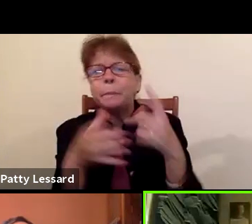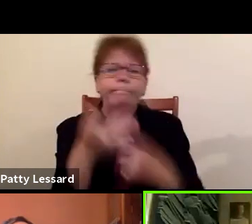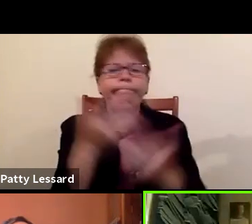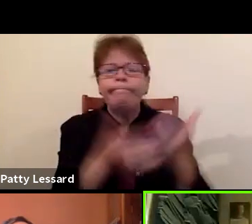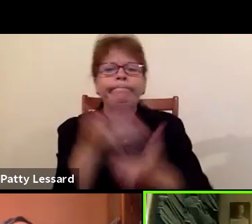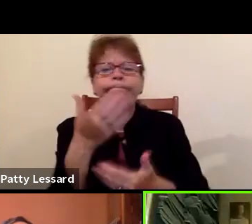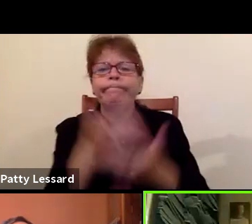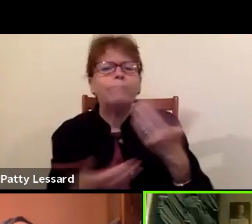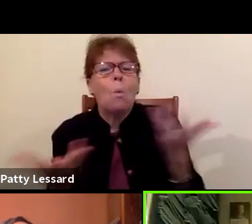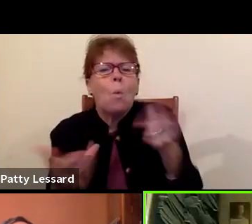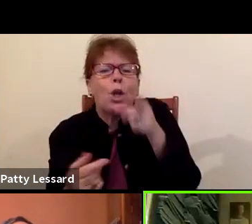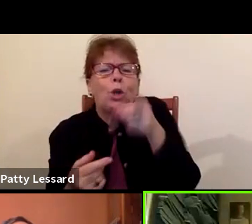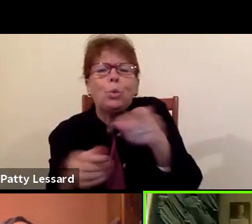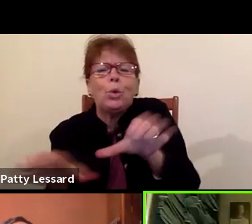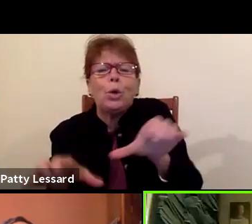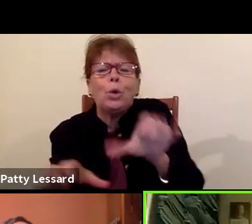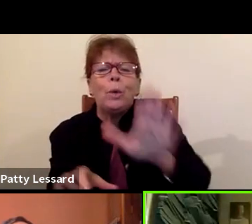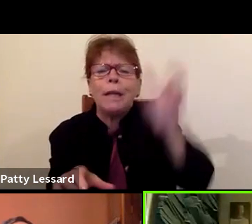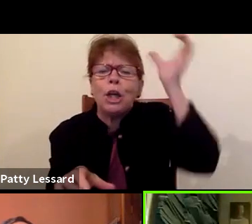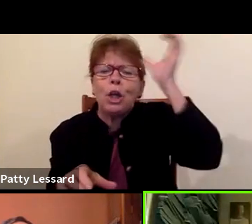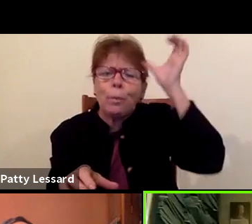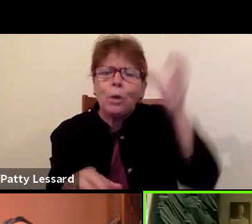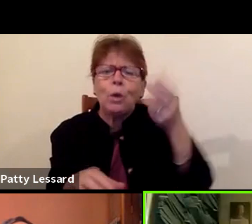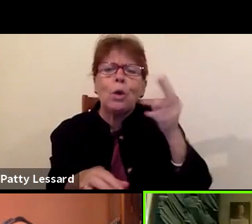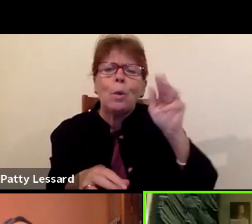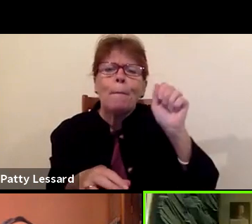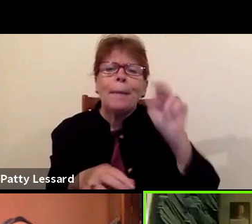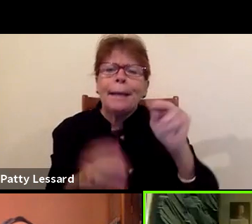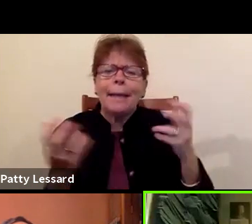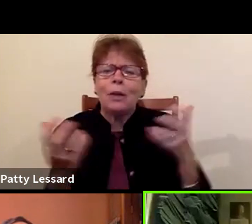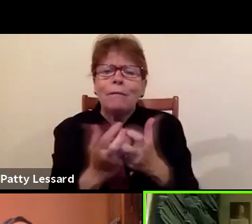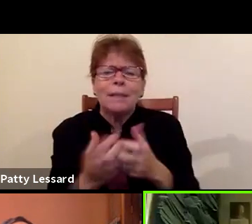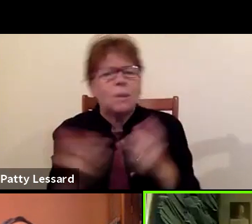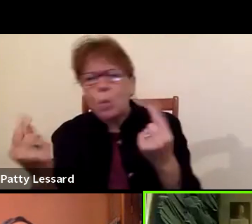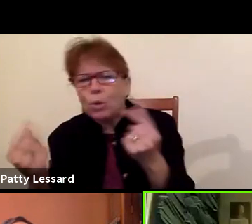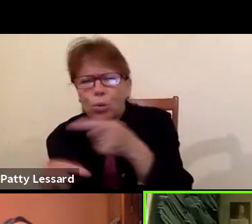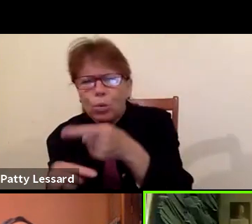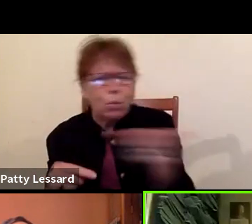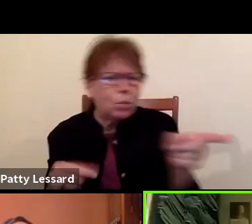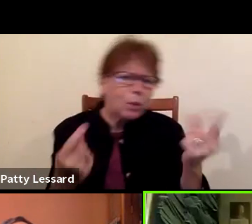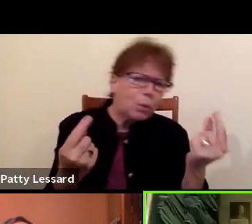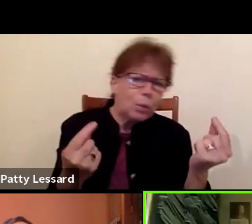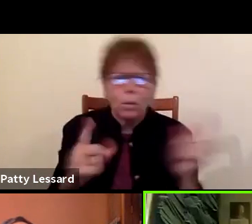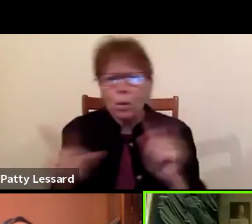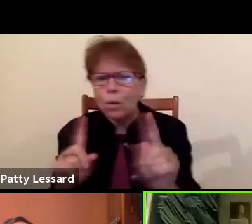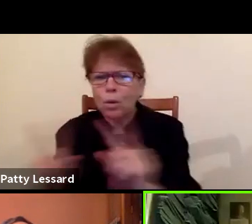There that conversation, we decided we're going to start rehosting dinners before BayCHI meetings in which we're going to